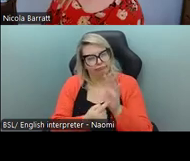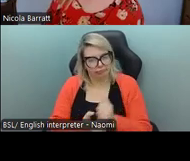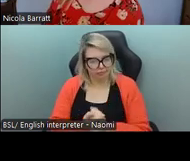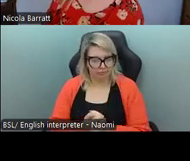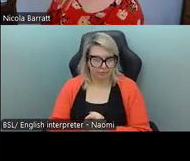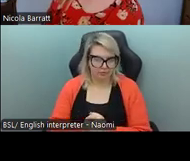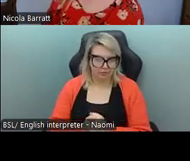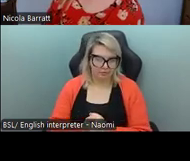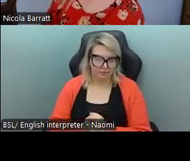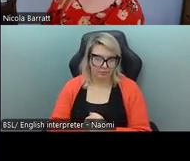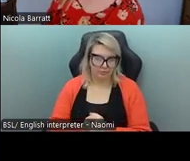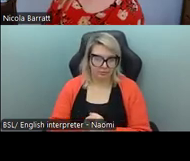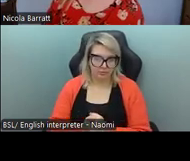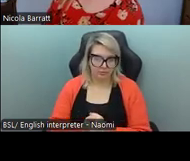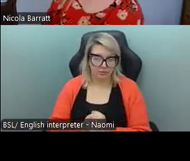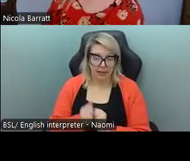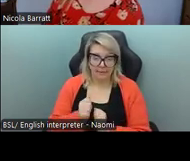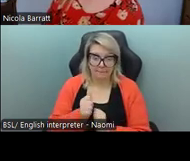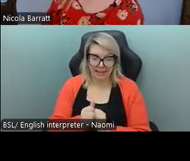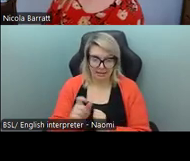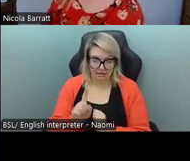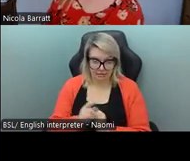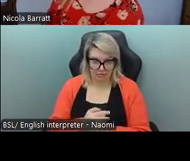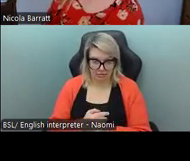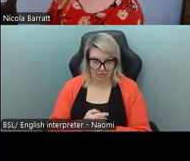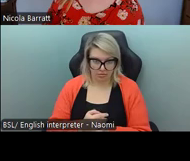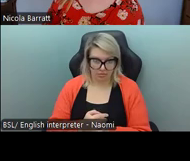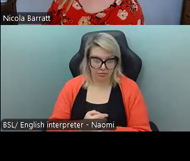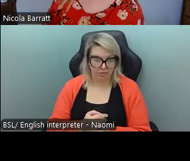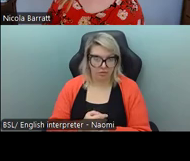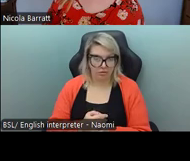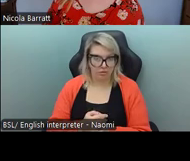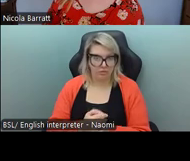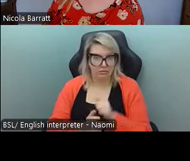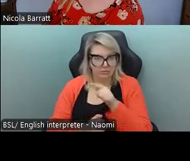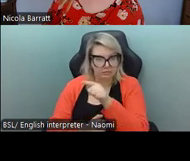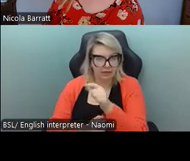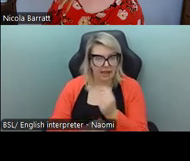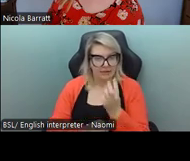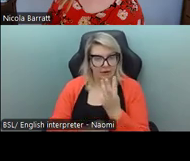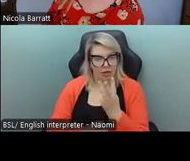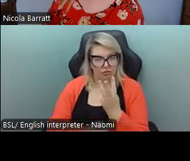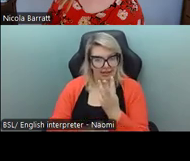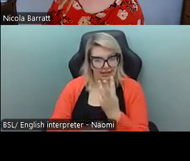To pin, as I've been talking about, you go to one of your posts, you click on those three dots I've circled on the right,